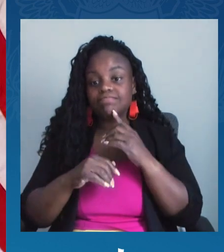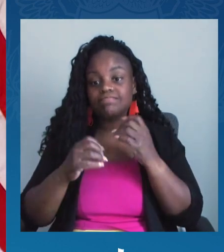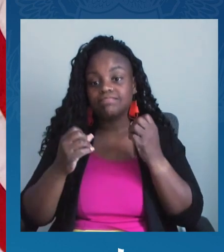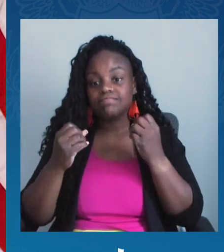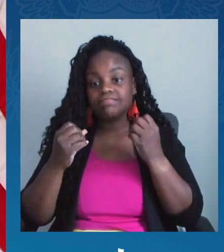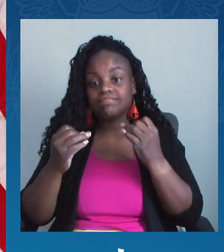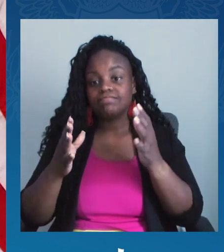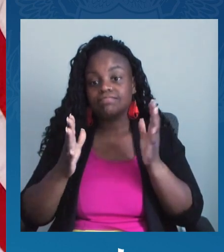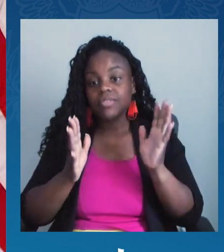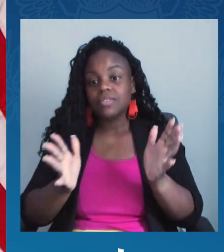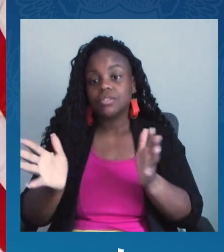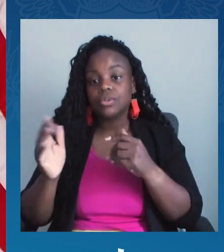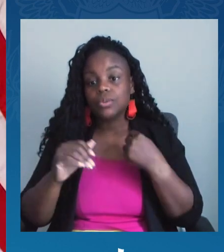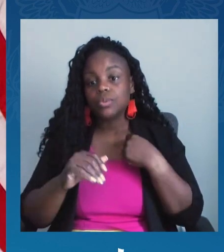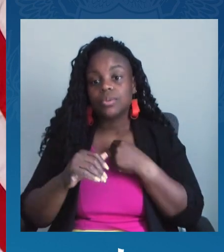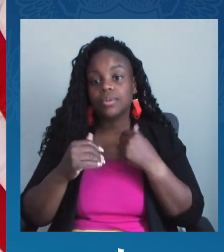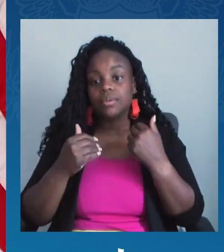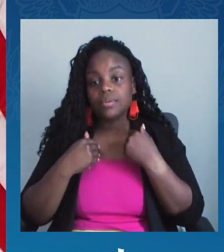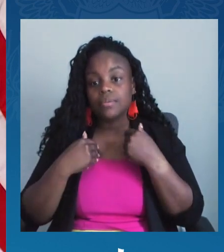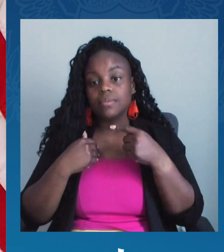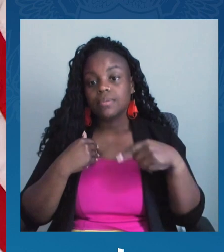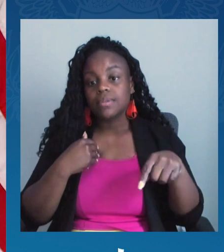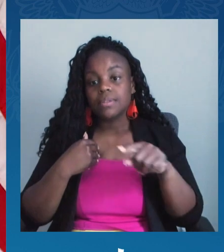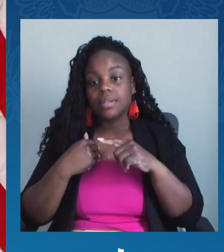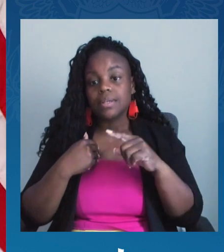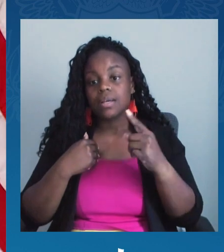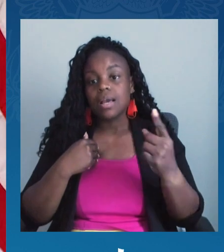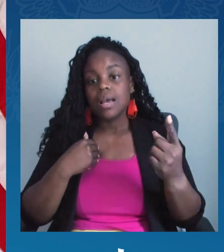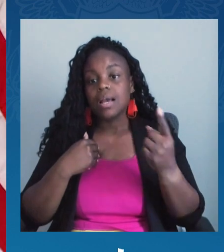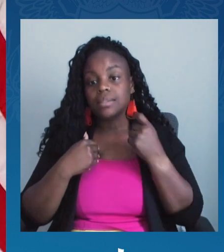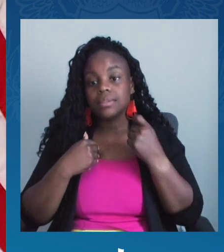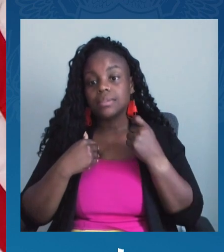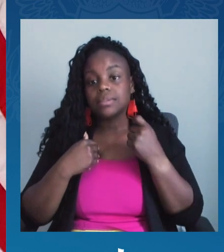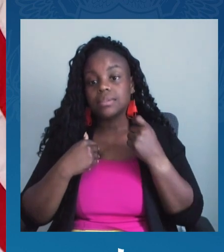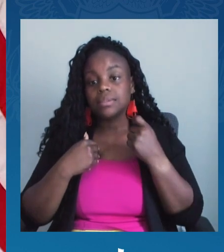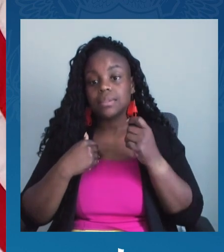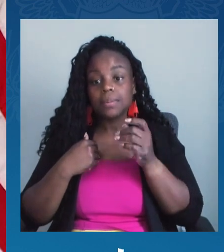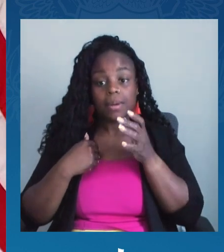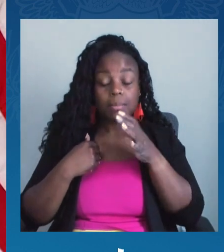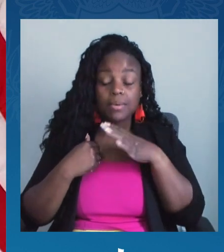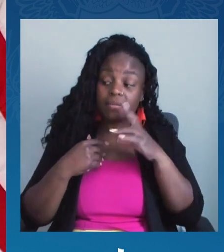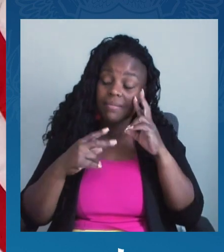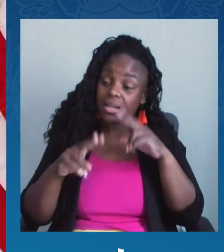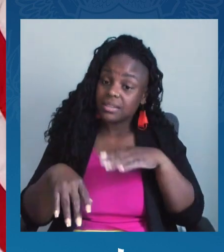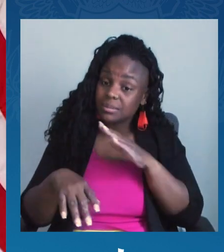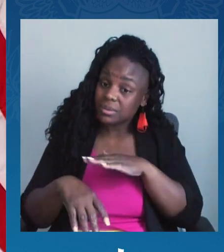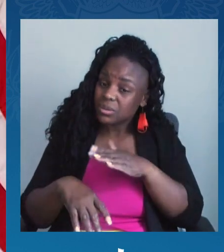Where they are asking me, Madam Vice President, what's going on with voting in your country?